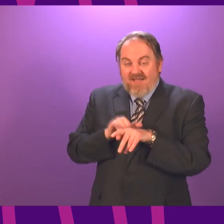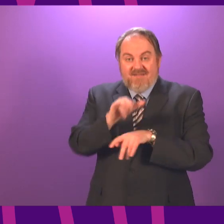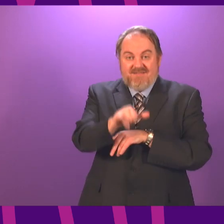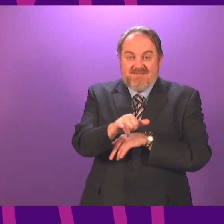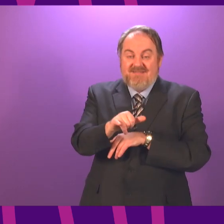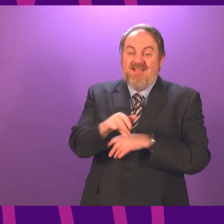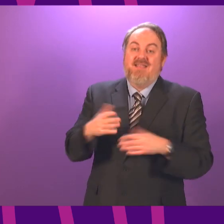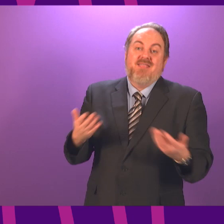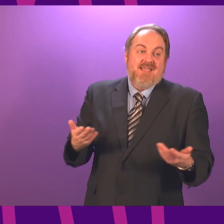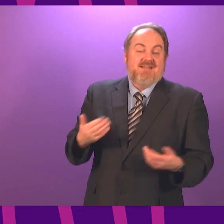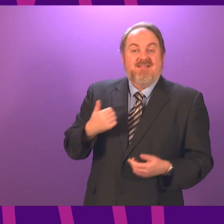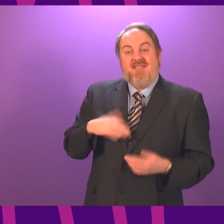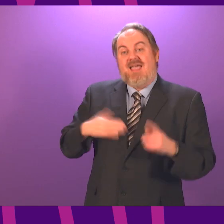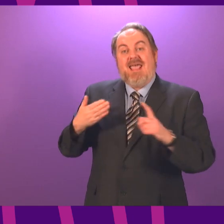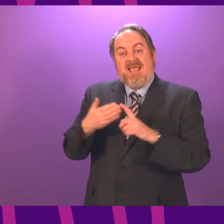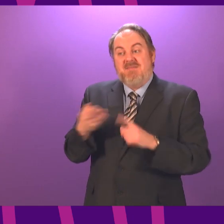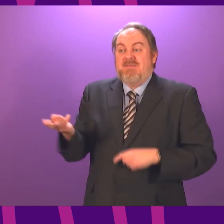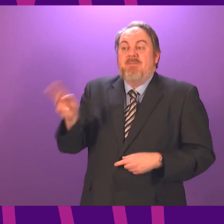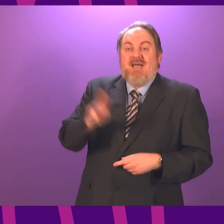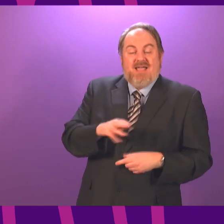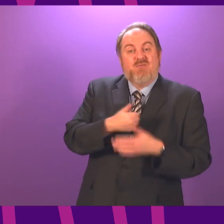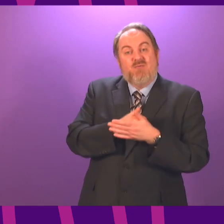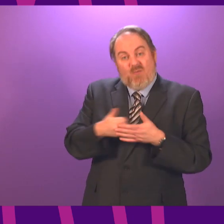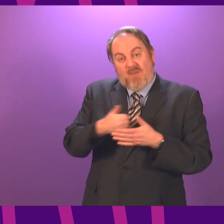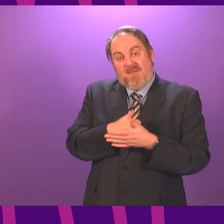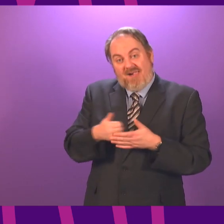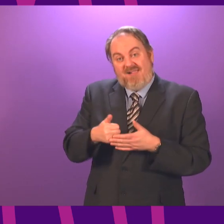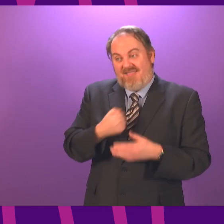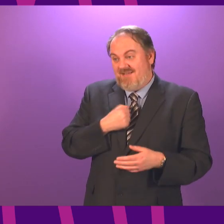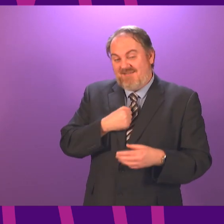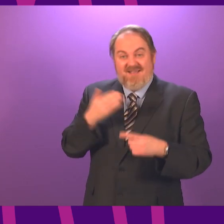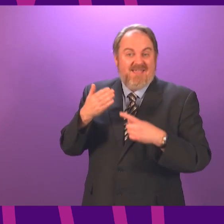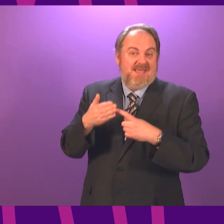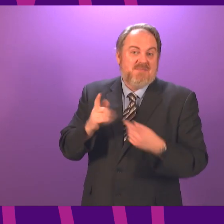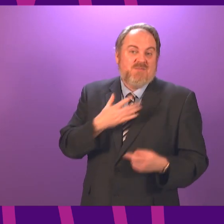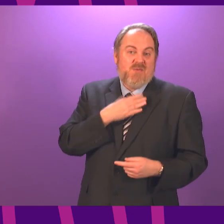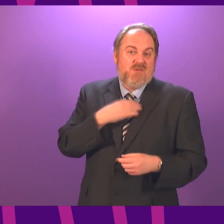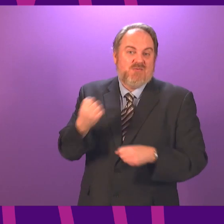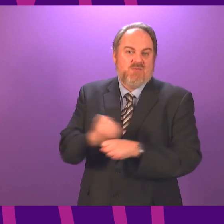we can get back domestically—and quicker than we might otherwise be able to do.